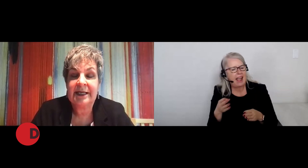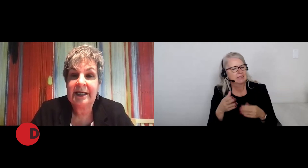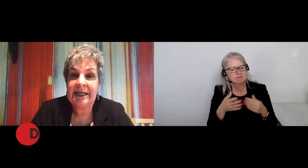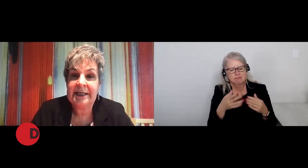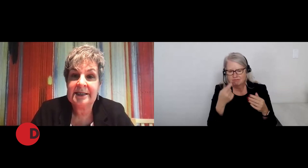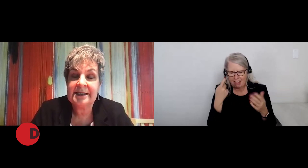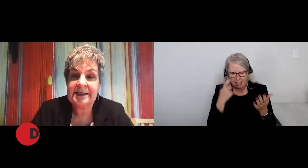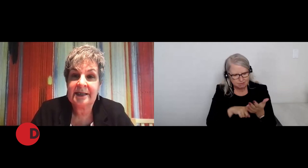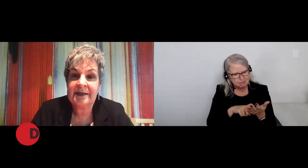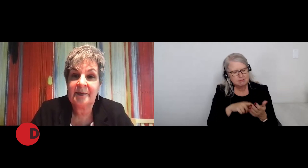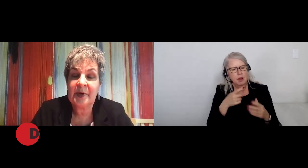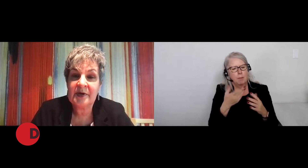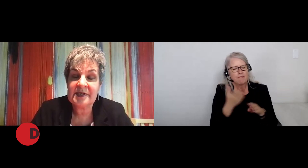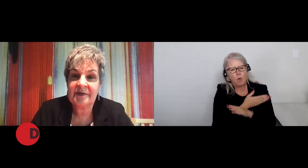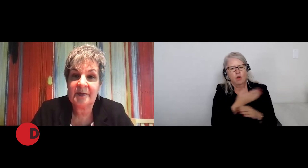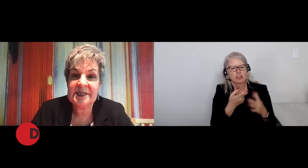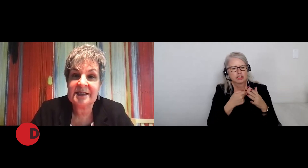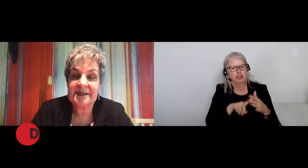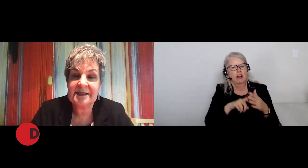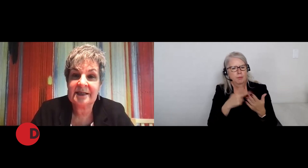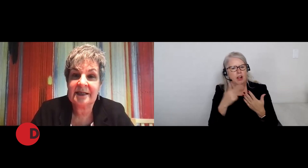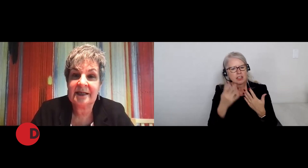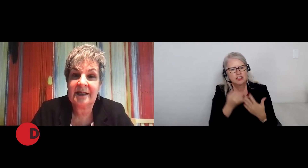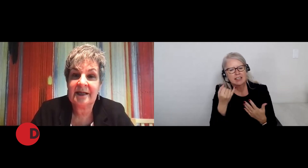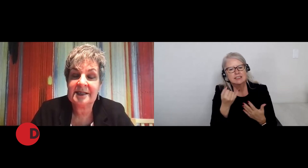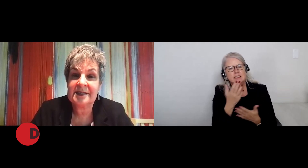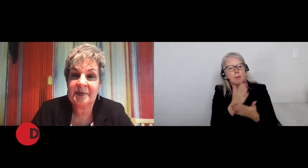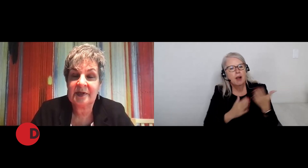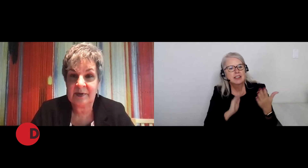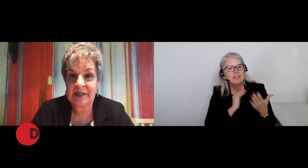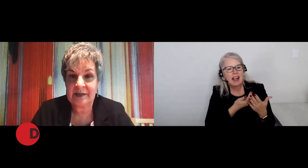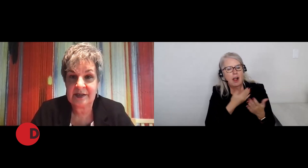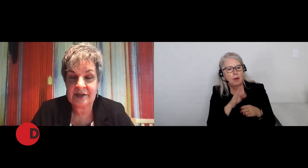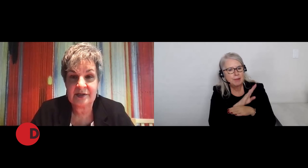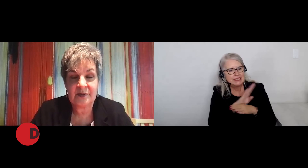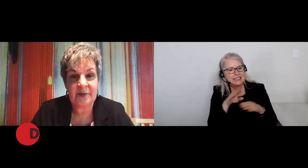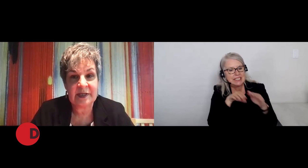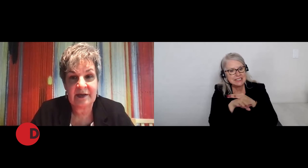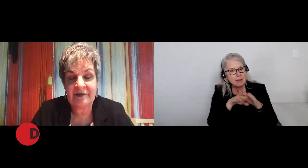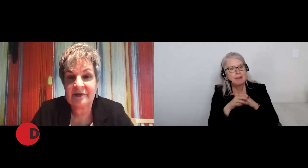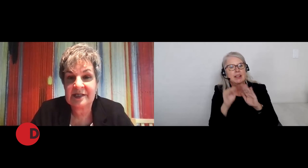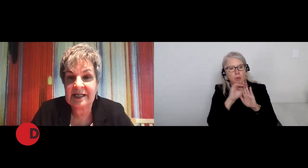plans even starting projects as part of our business accessibility